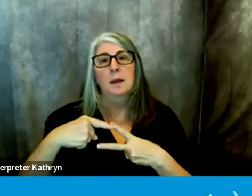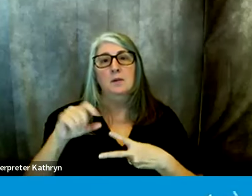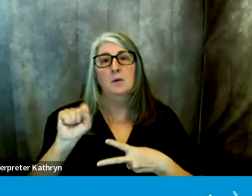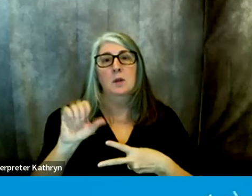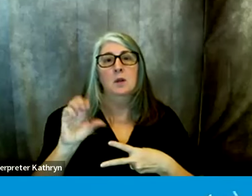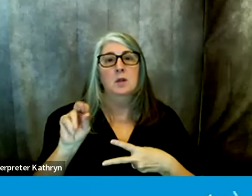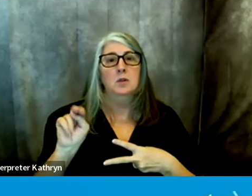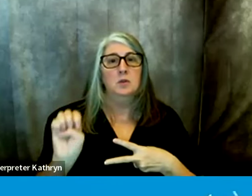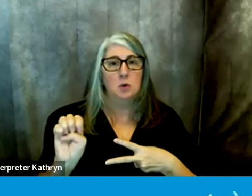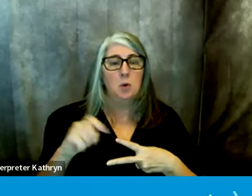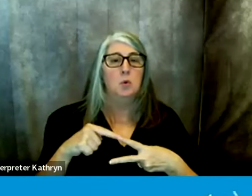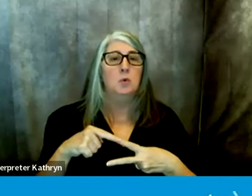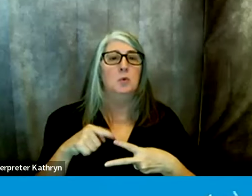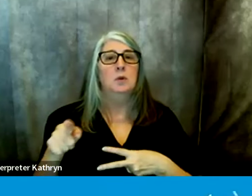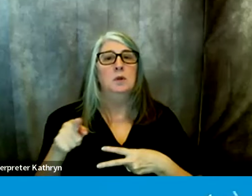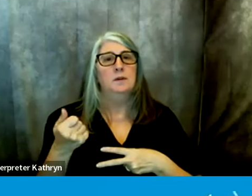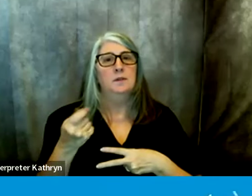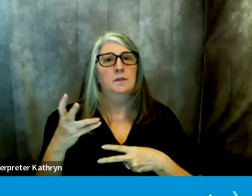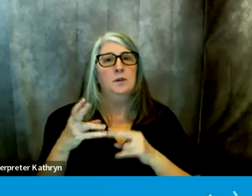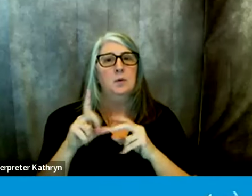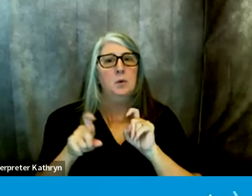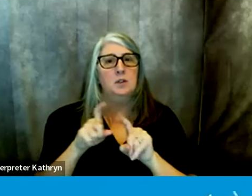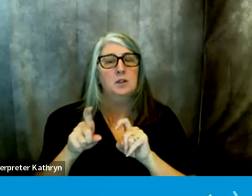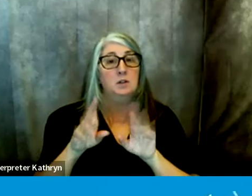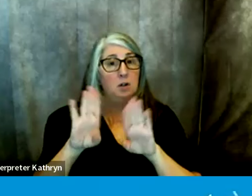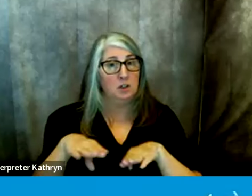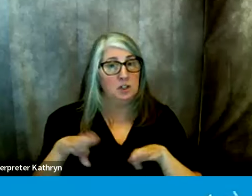There's a question, are children included in the SCONE trial?